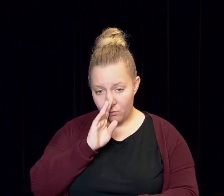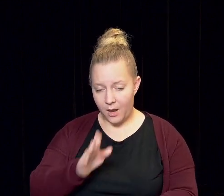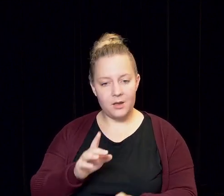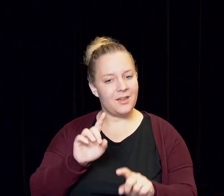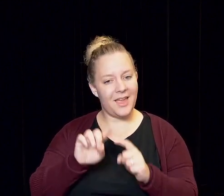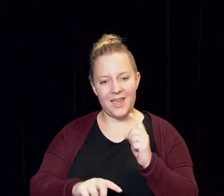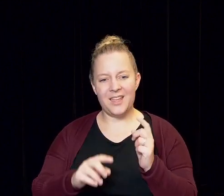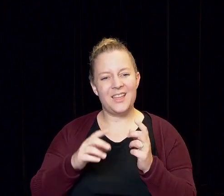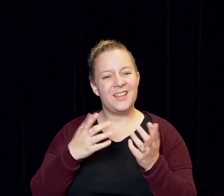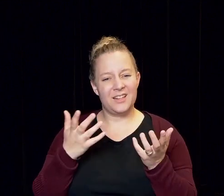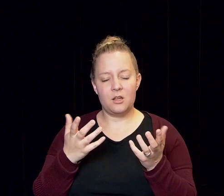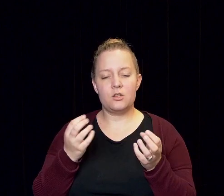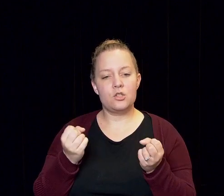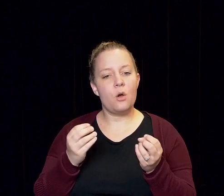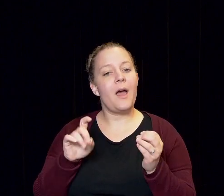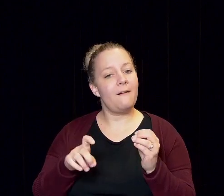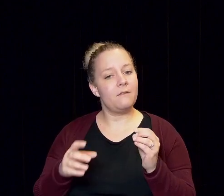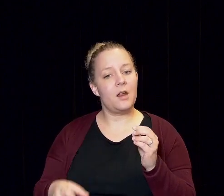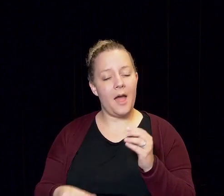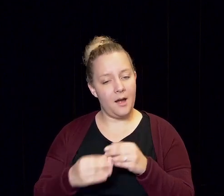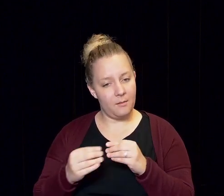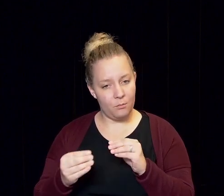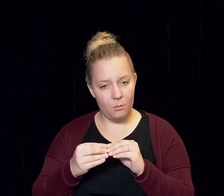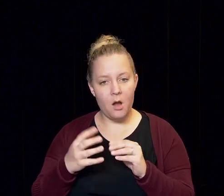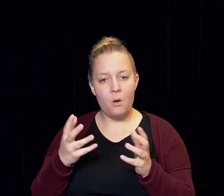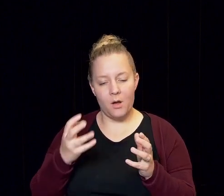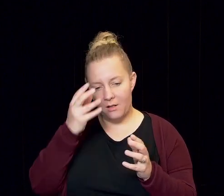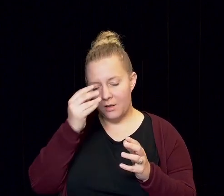able to stop there. But I will let you know, in case you're curious, of what it would look like